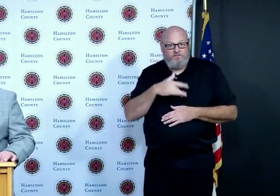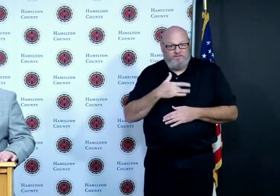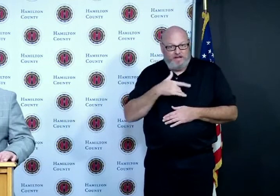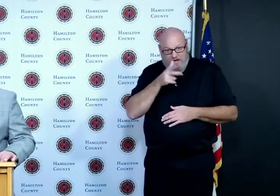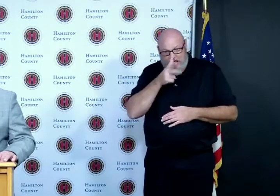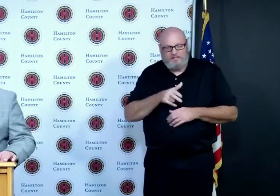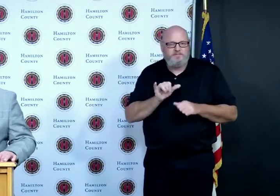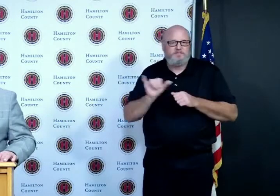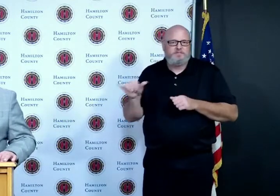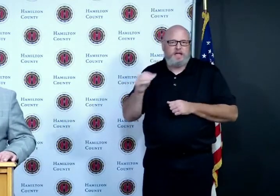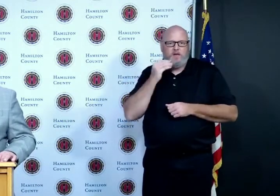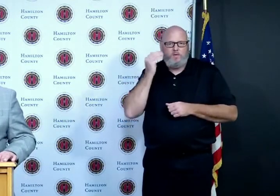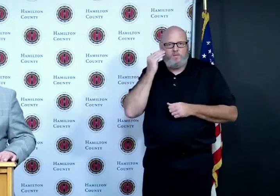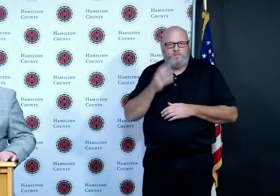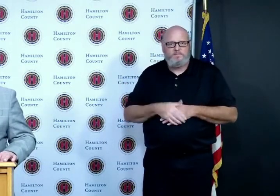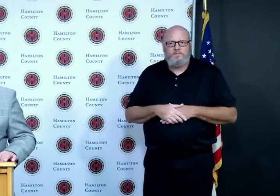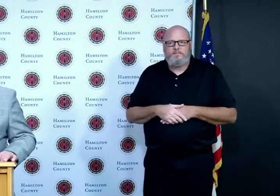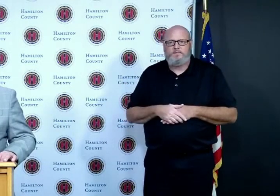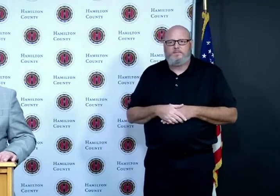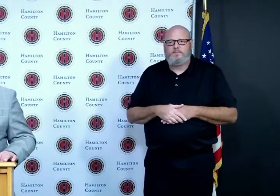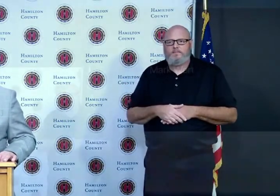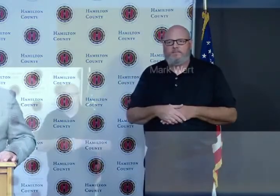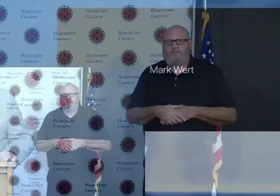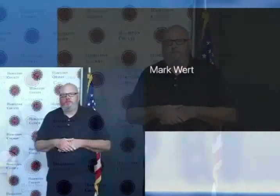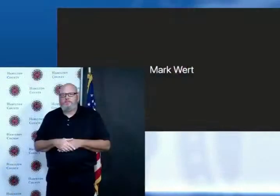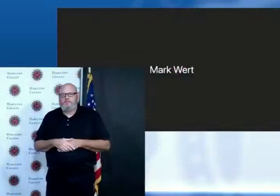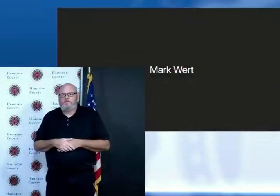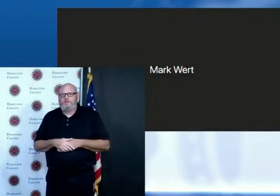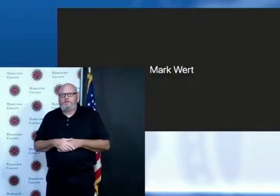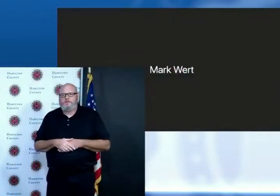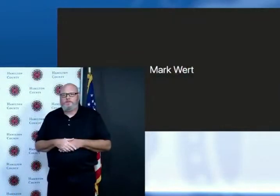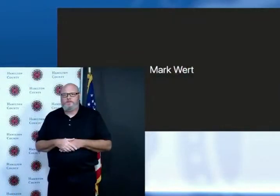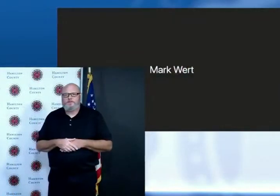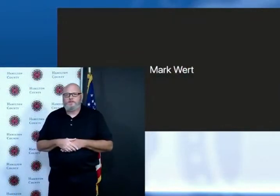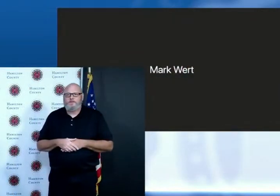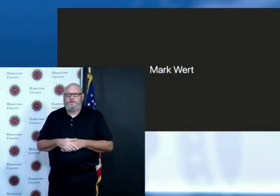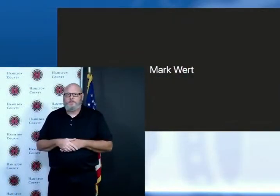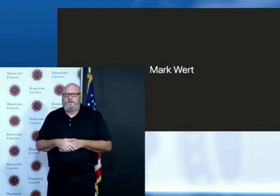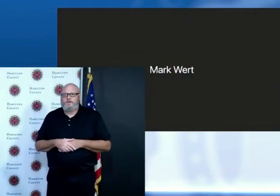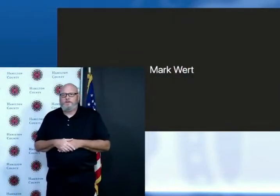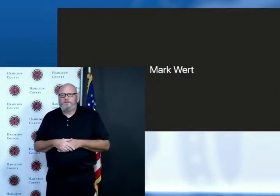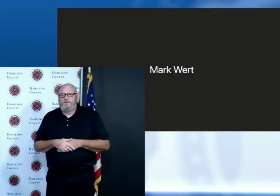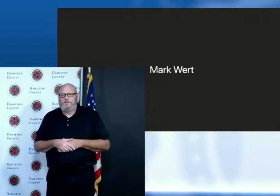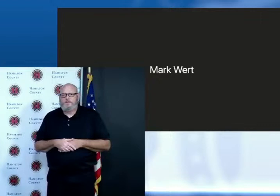okay and last one I know that you were at one point you were having a higher